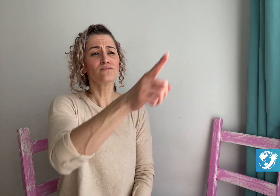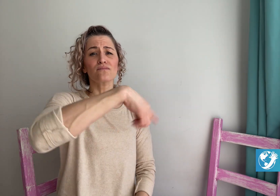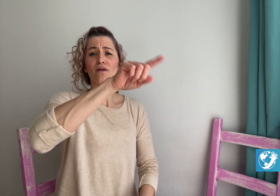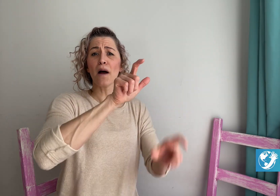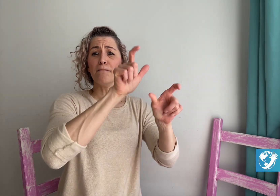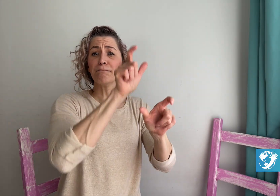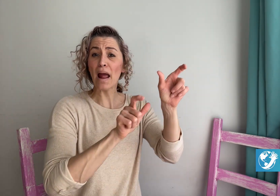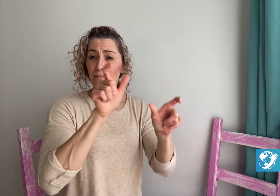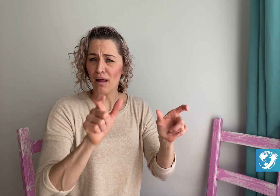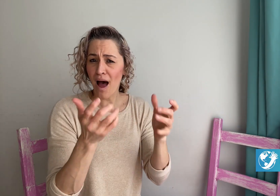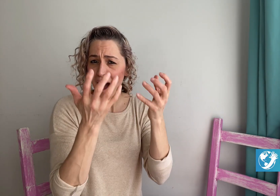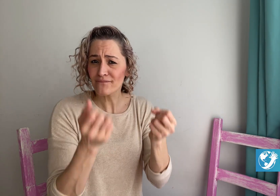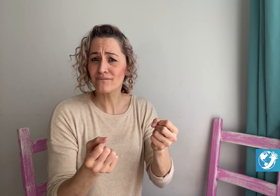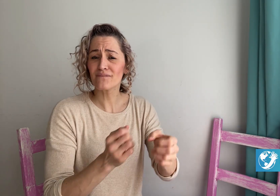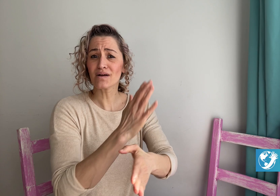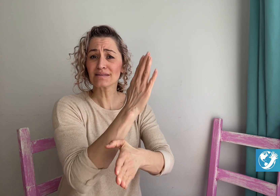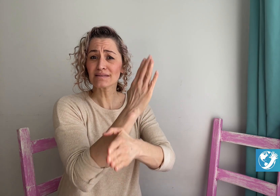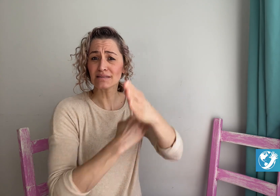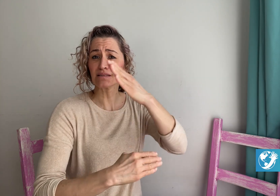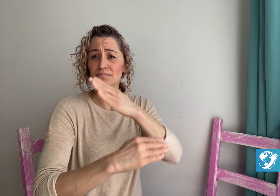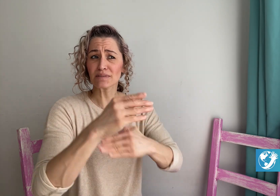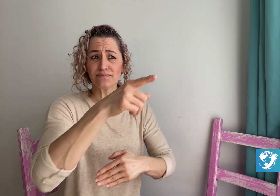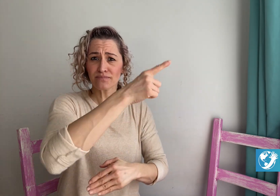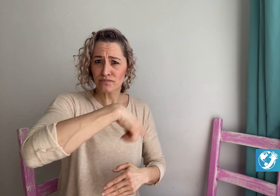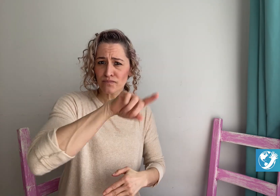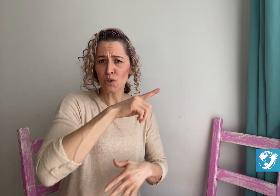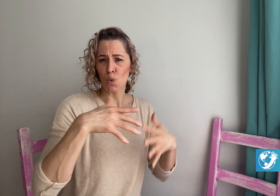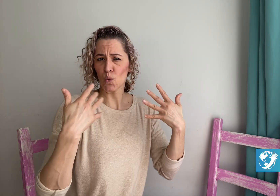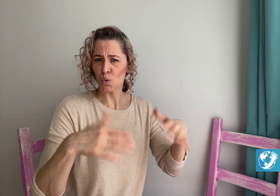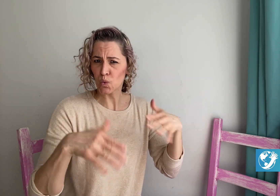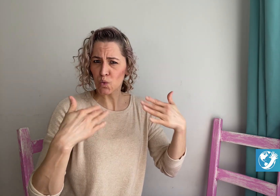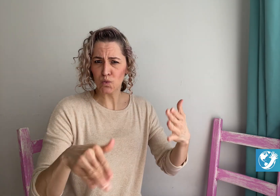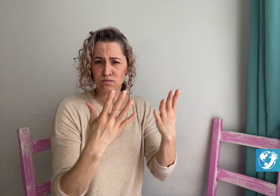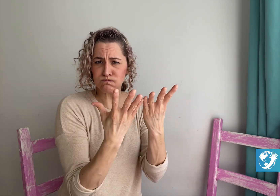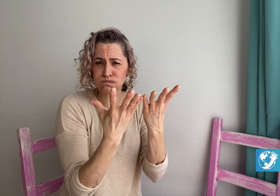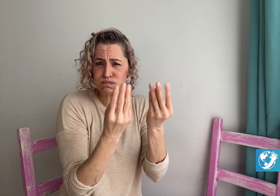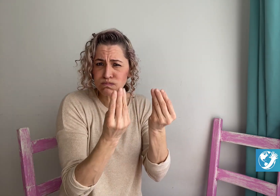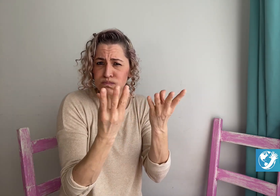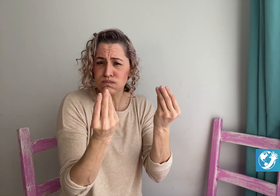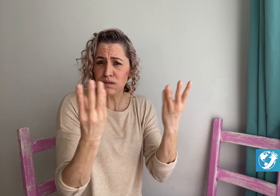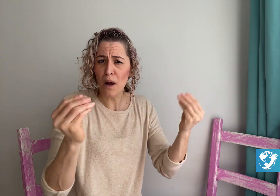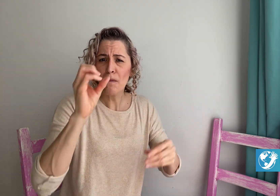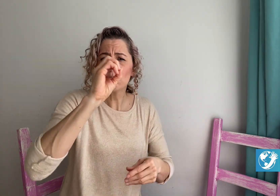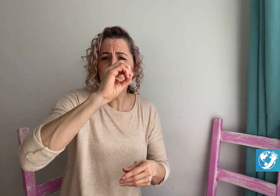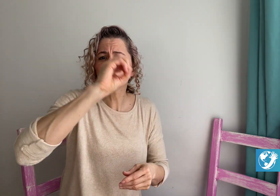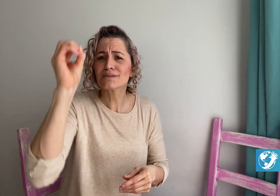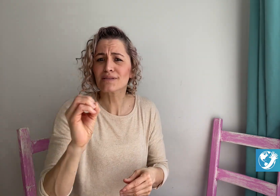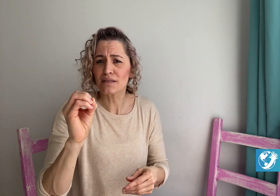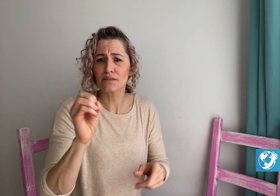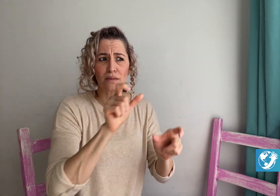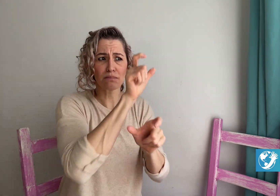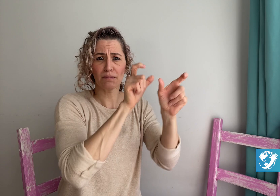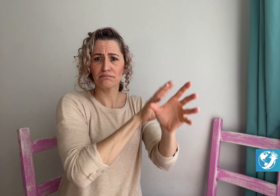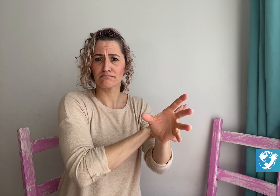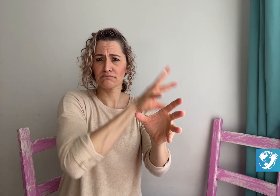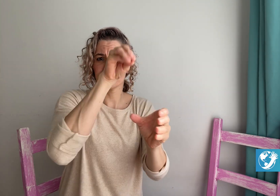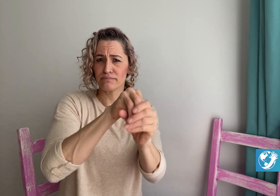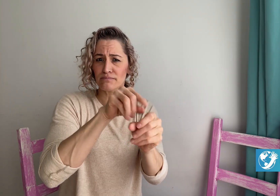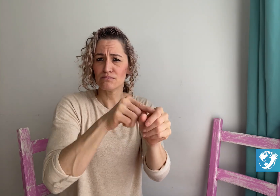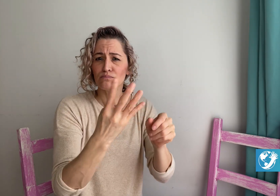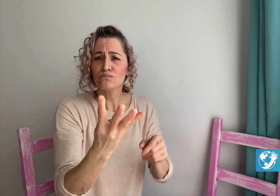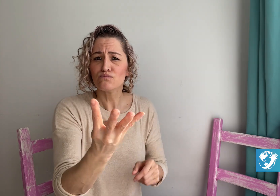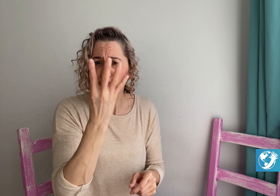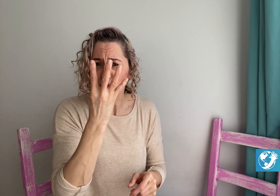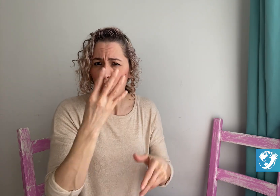People with disabilities make up a large percentage